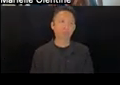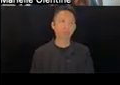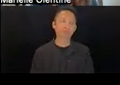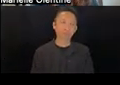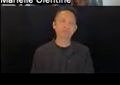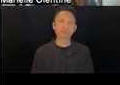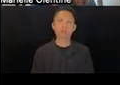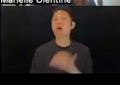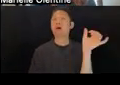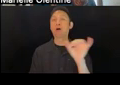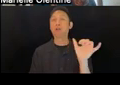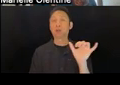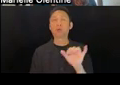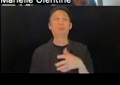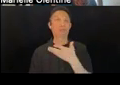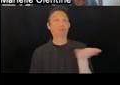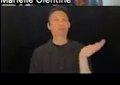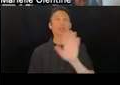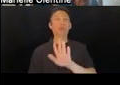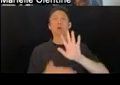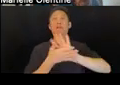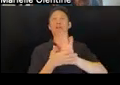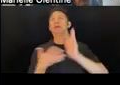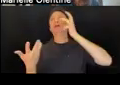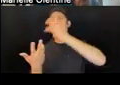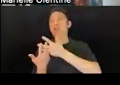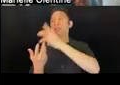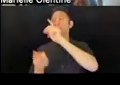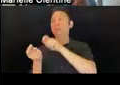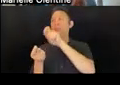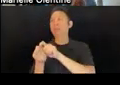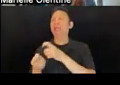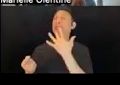This is a photo of a commissioner for a public